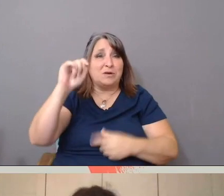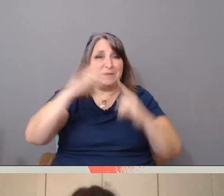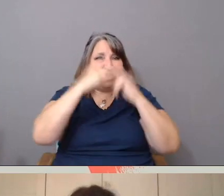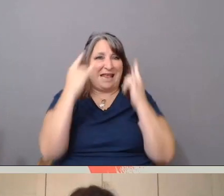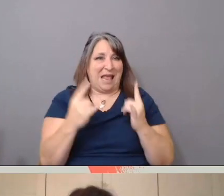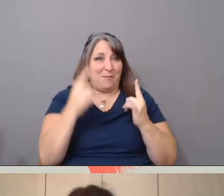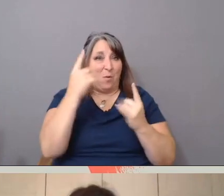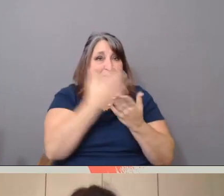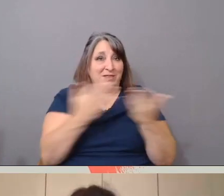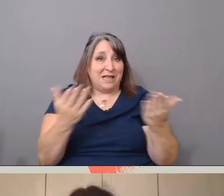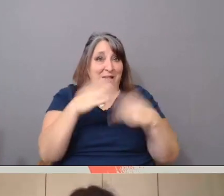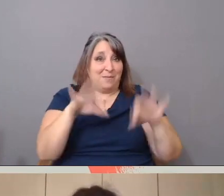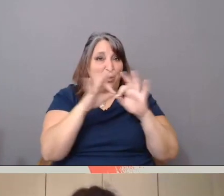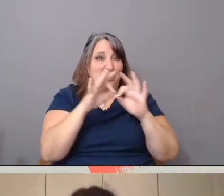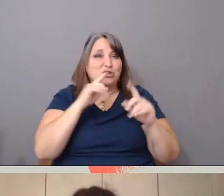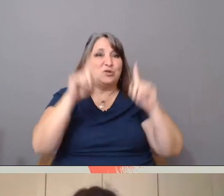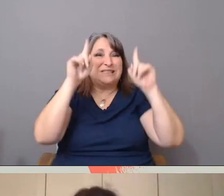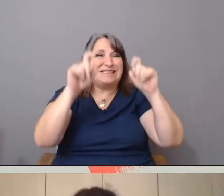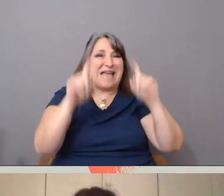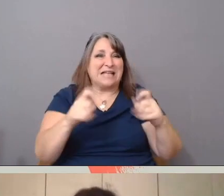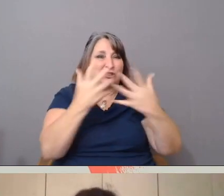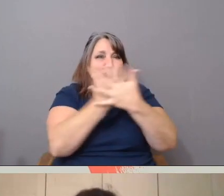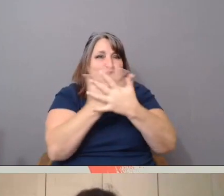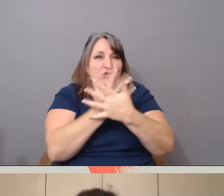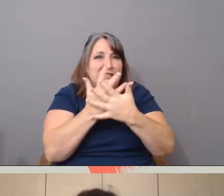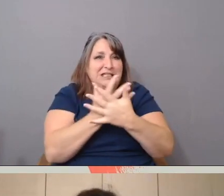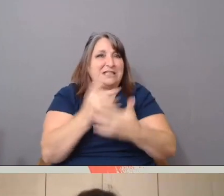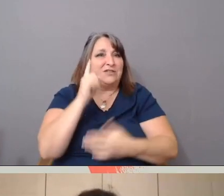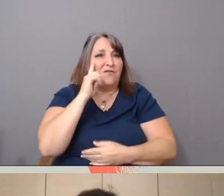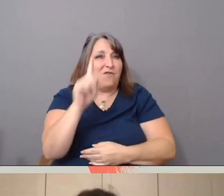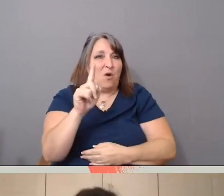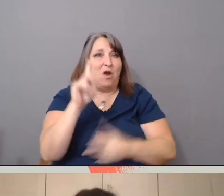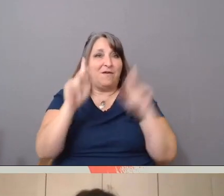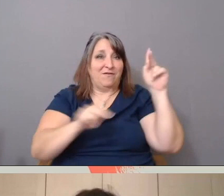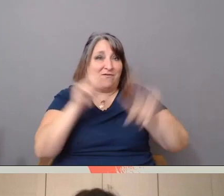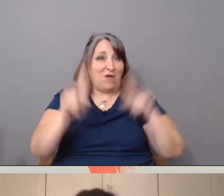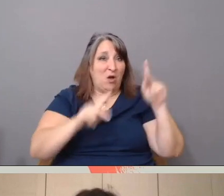to do test screenings for folks in the disability community.